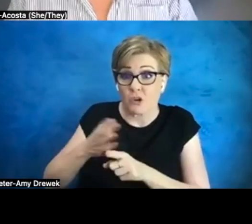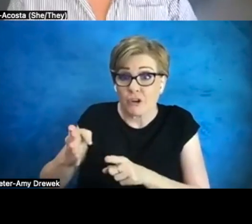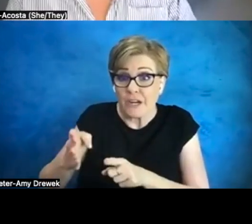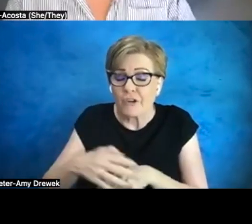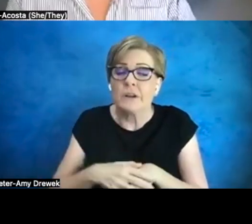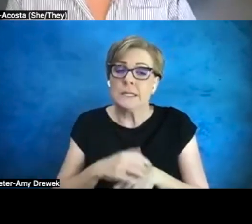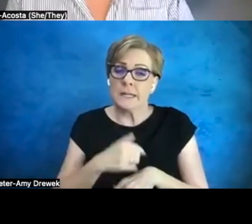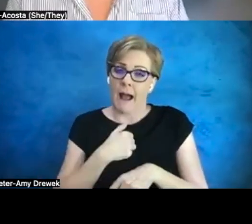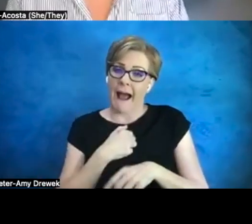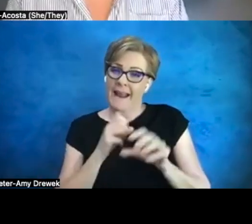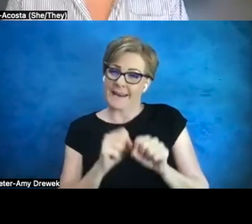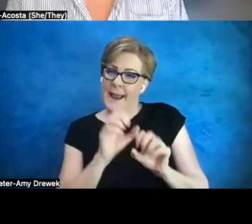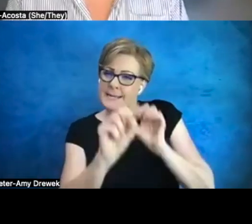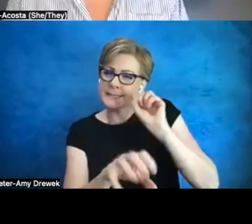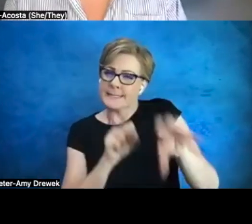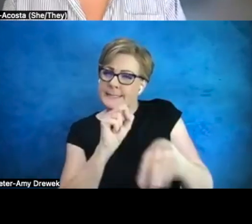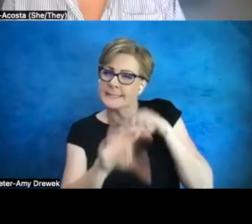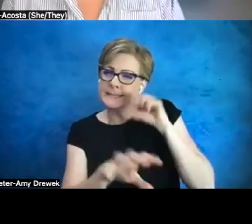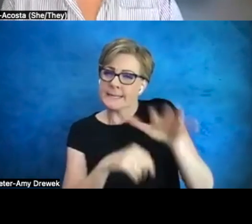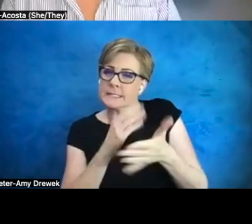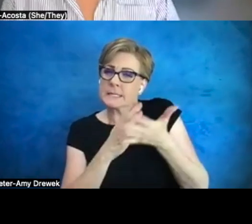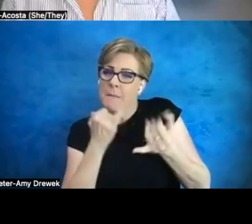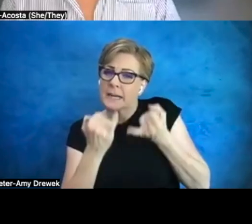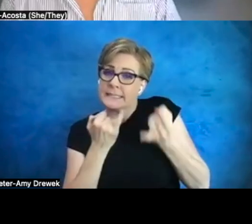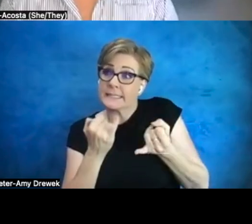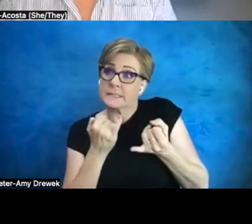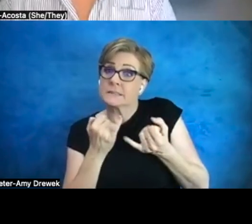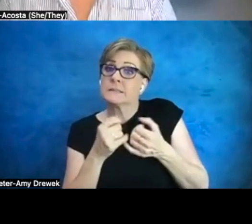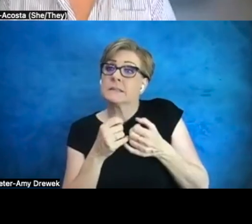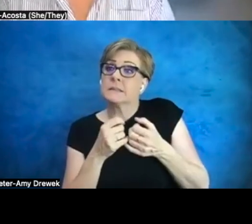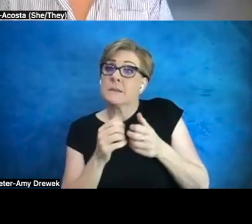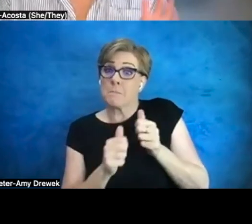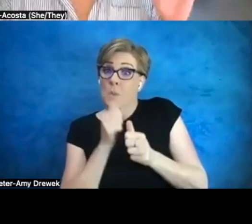especially for high school and college-age young folks. So thank you so much, Kate.